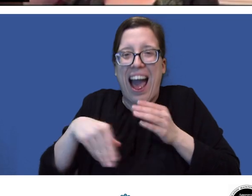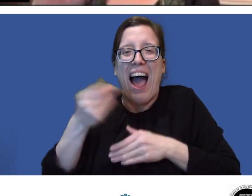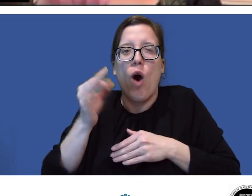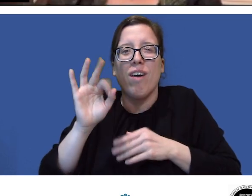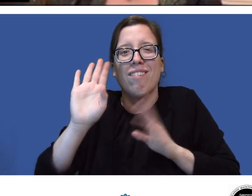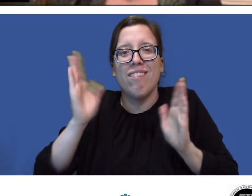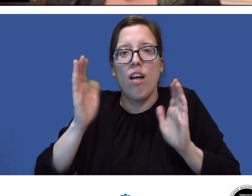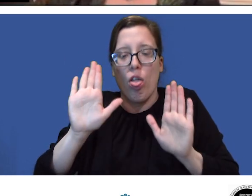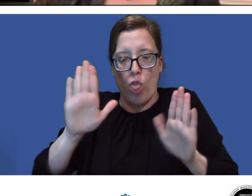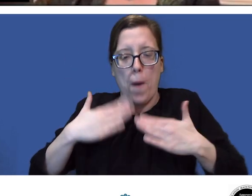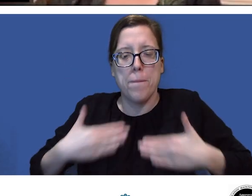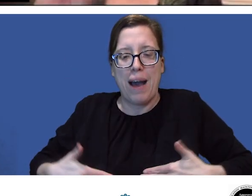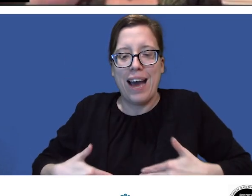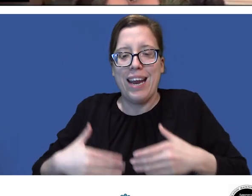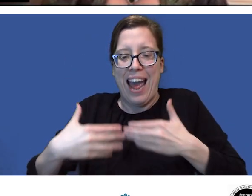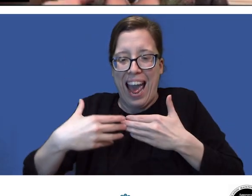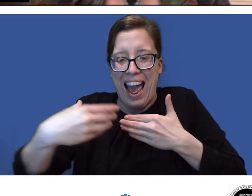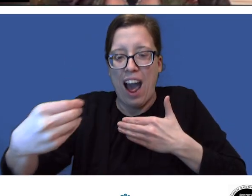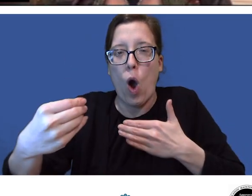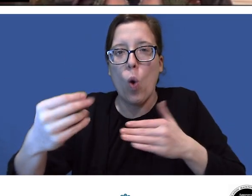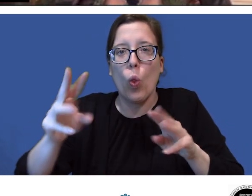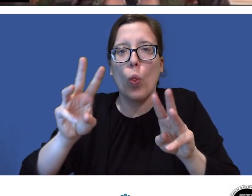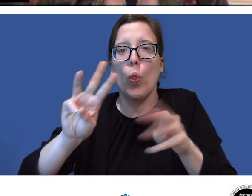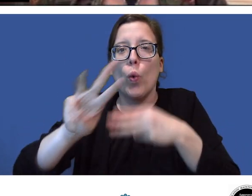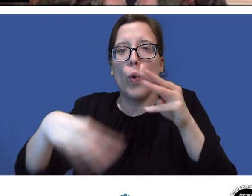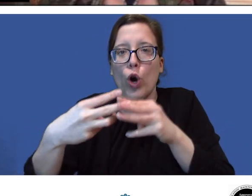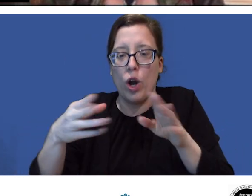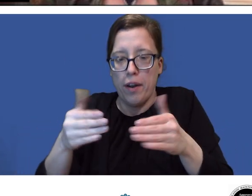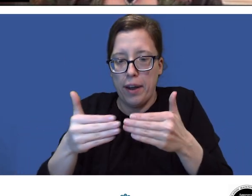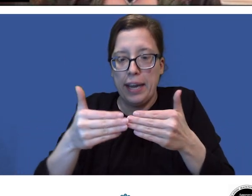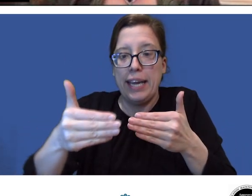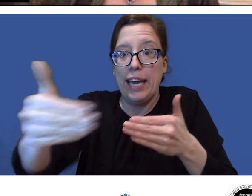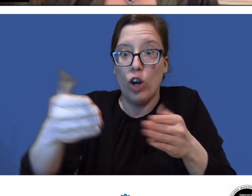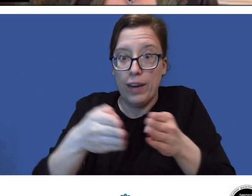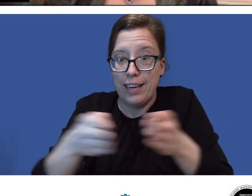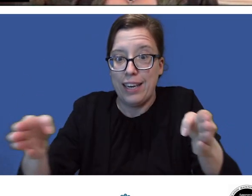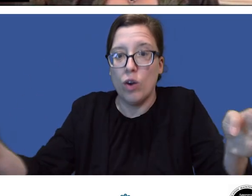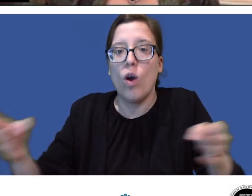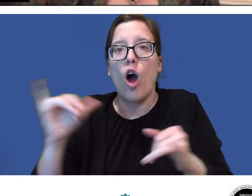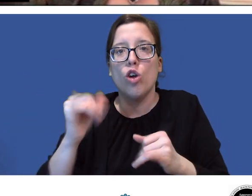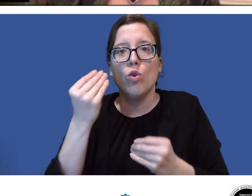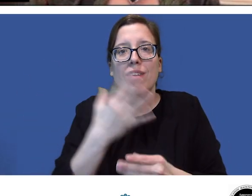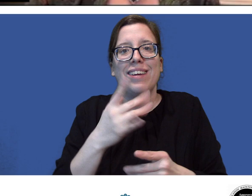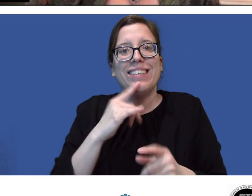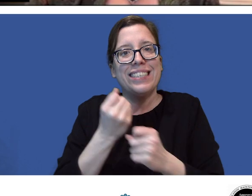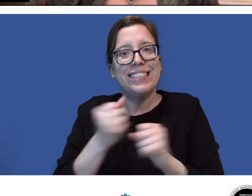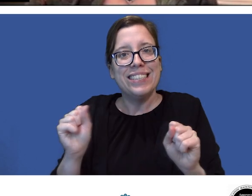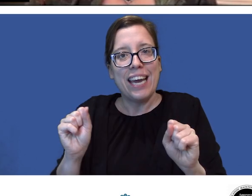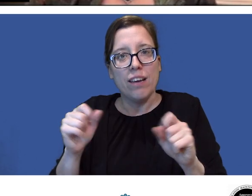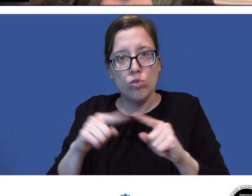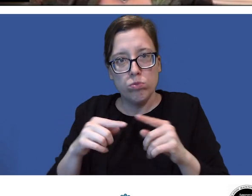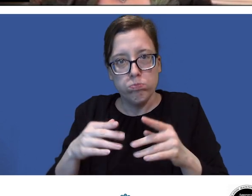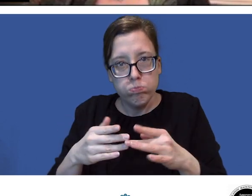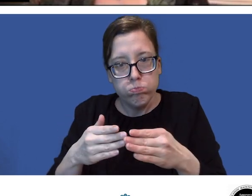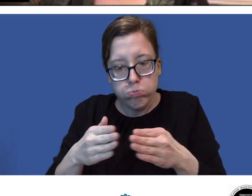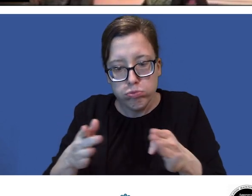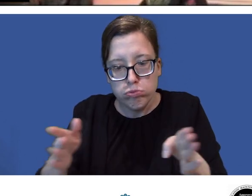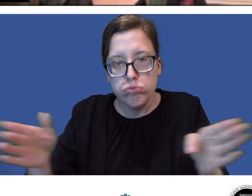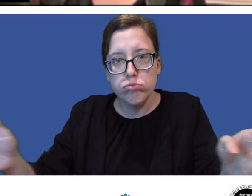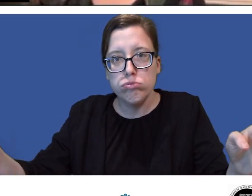helping them know it's a safe place to be. And we're going to help them learn how to do that.